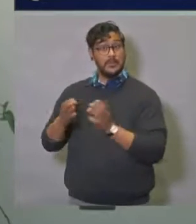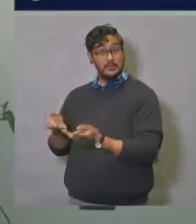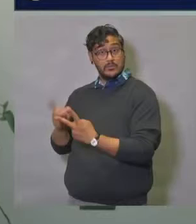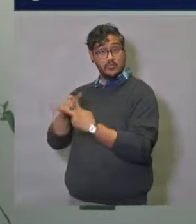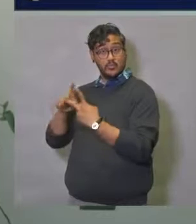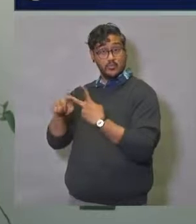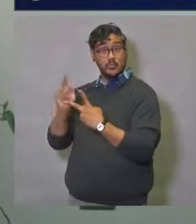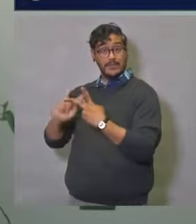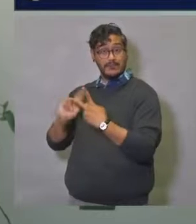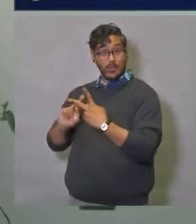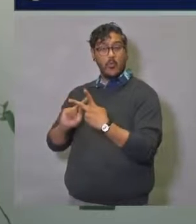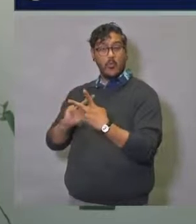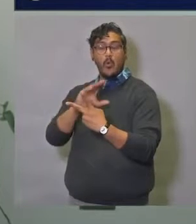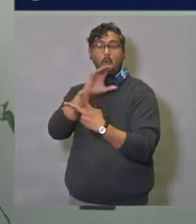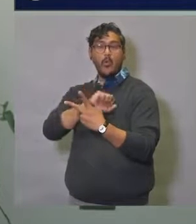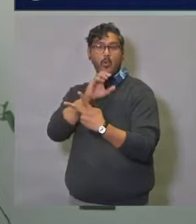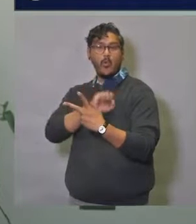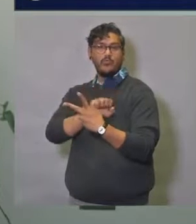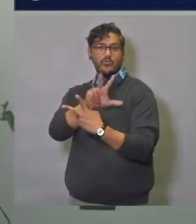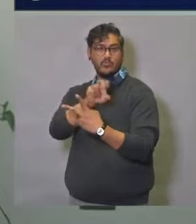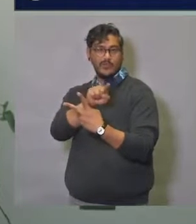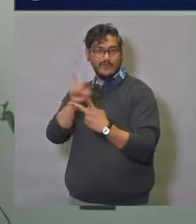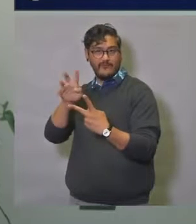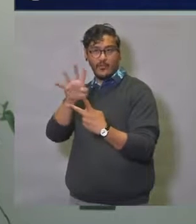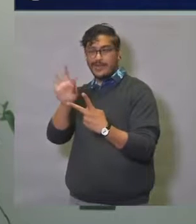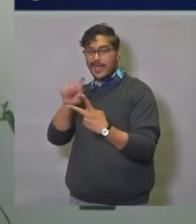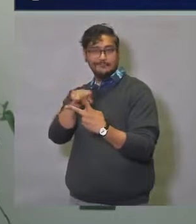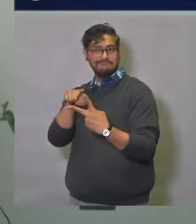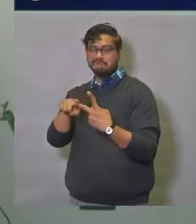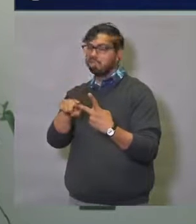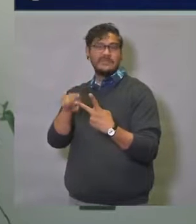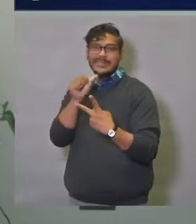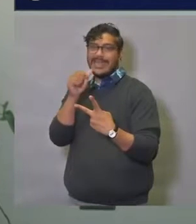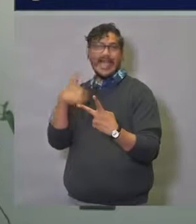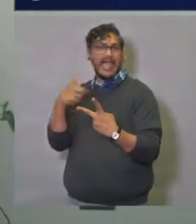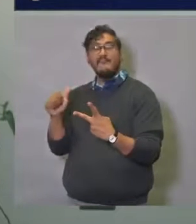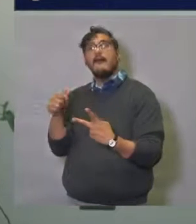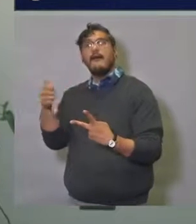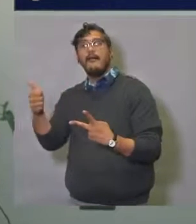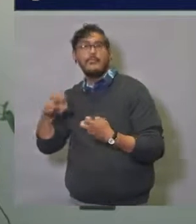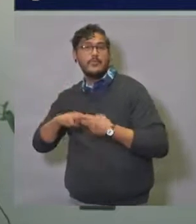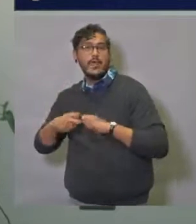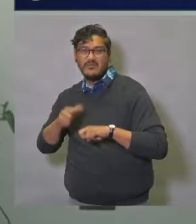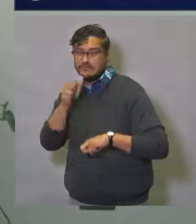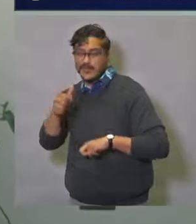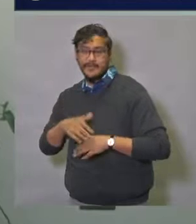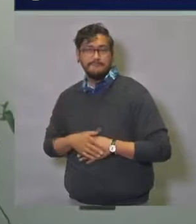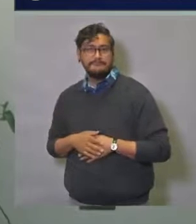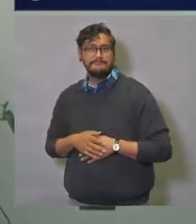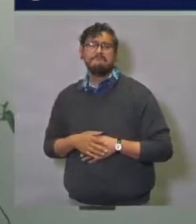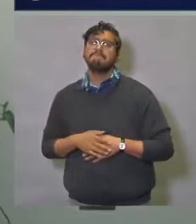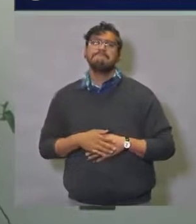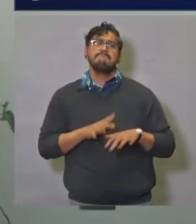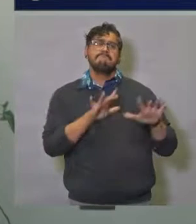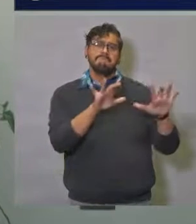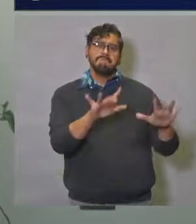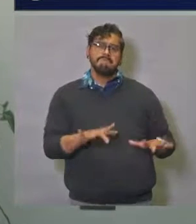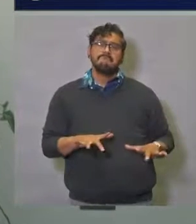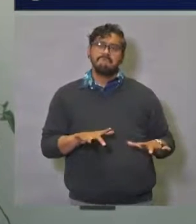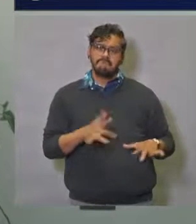CONDITIONS.